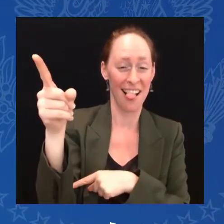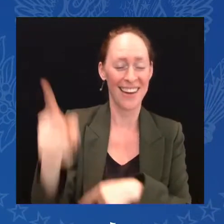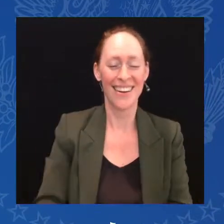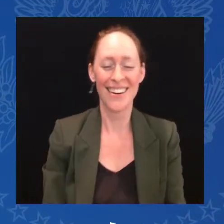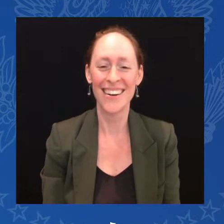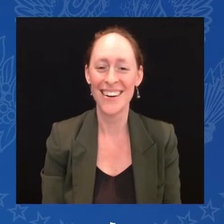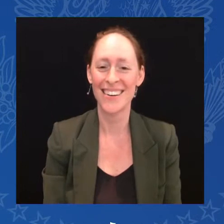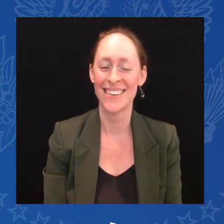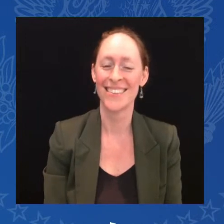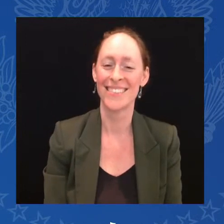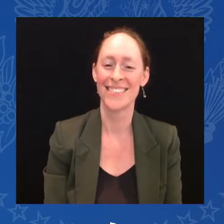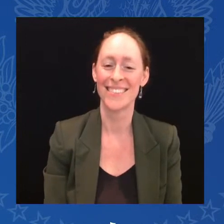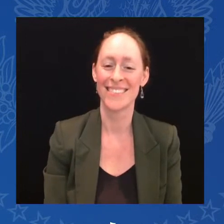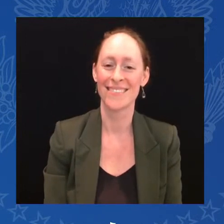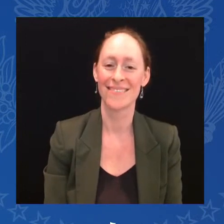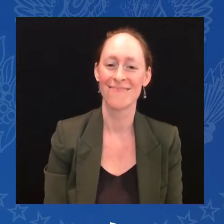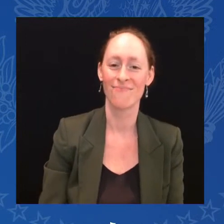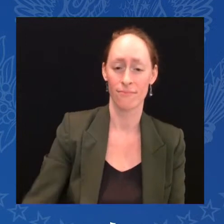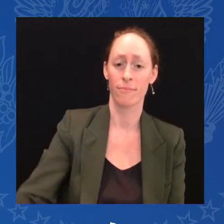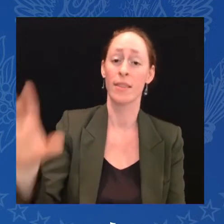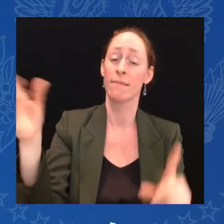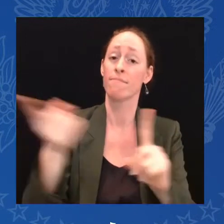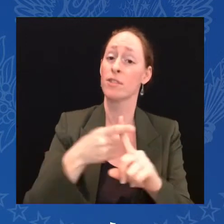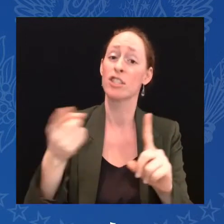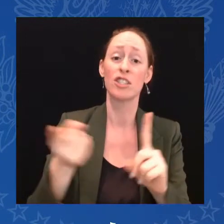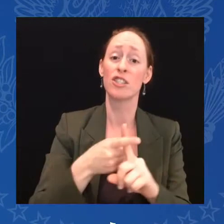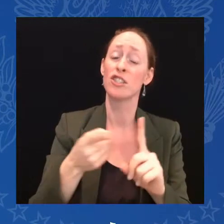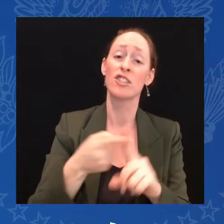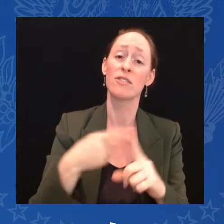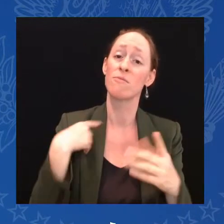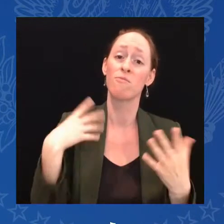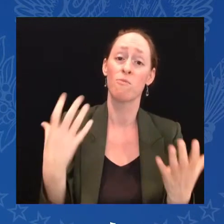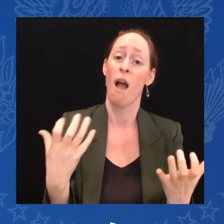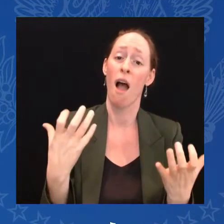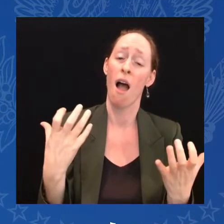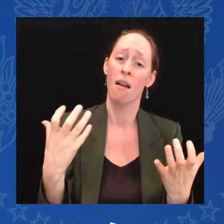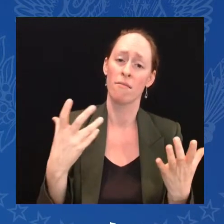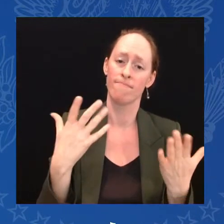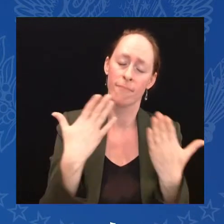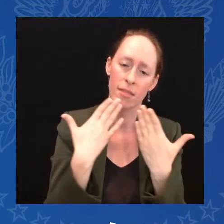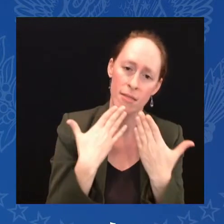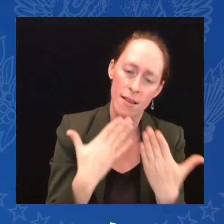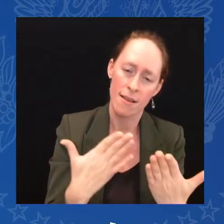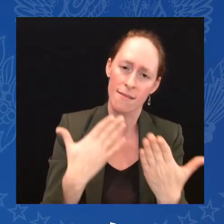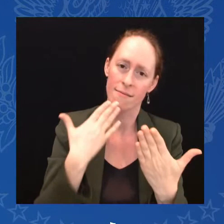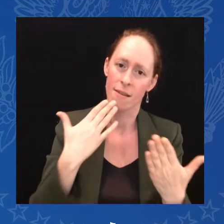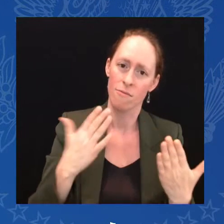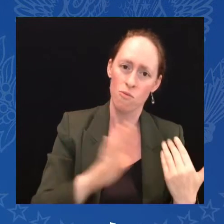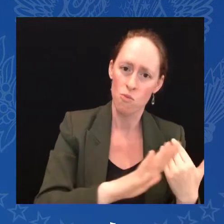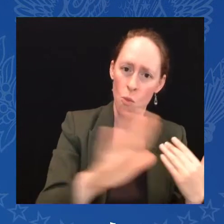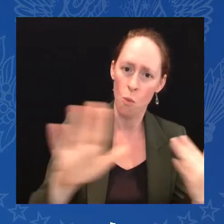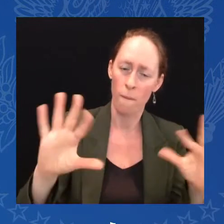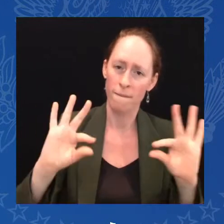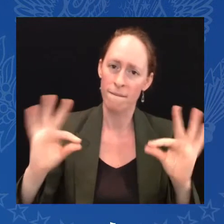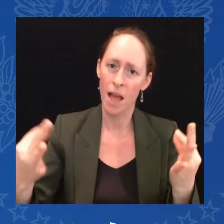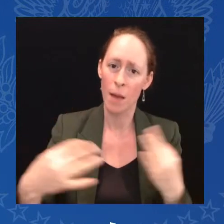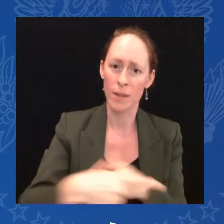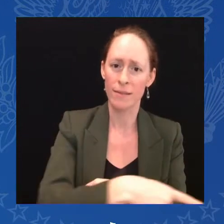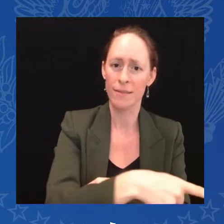let me begin by thanking all our families. I think we underestimate sometimes -- hey, Tommy. How are you?